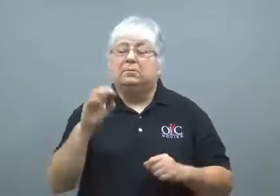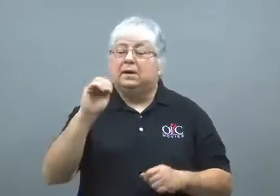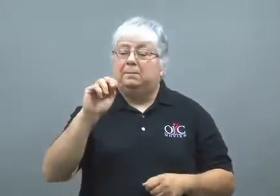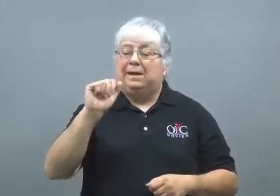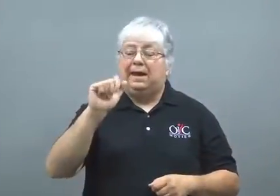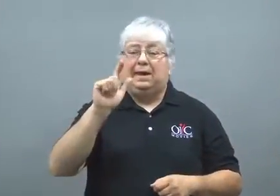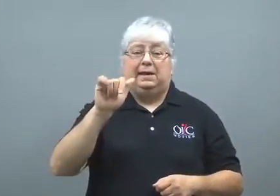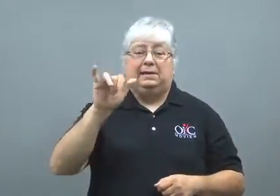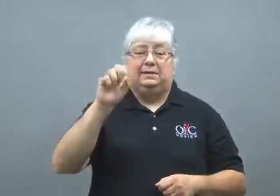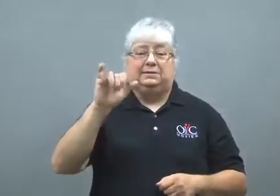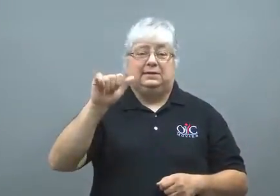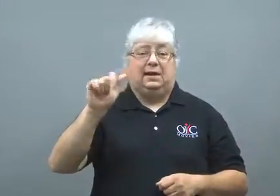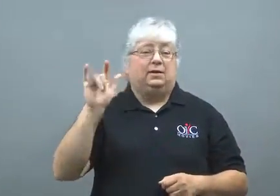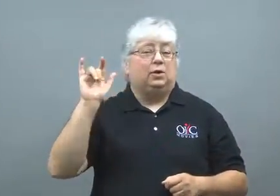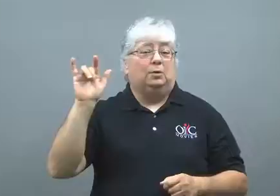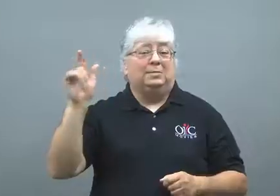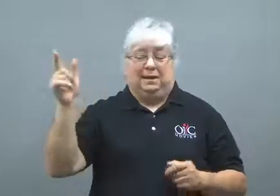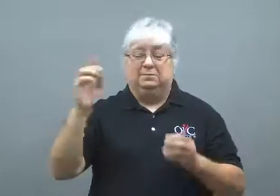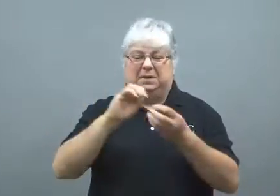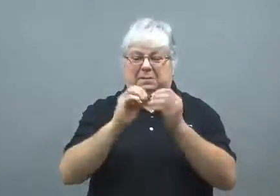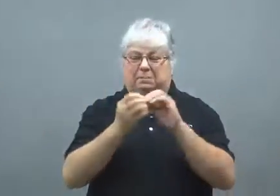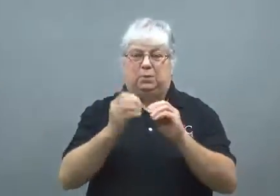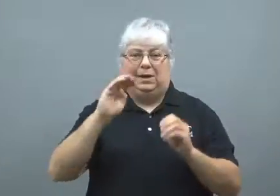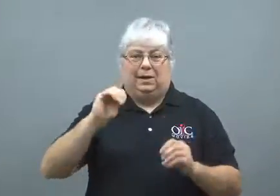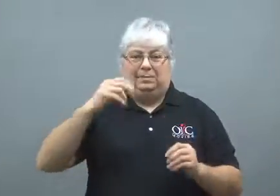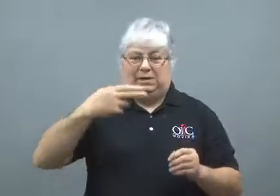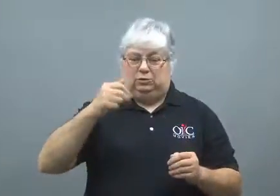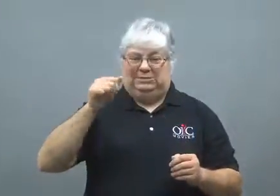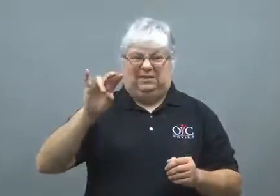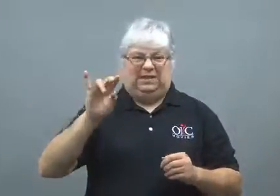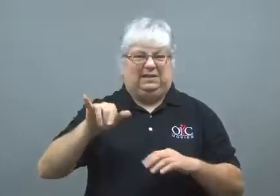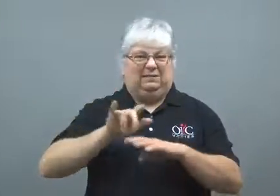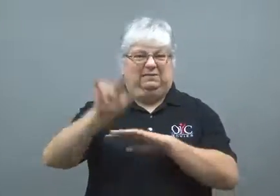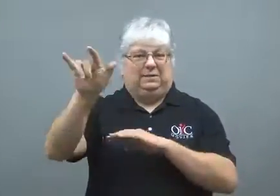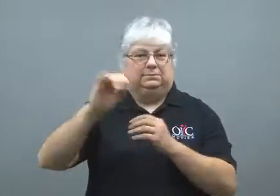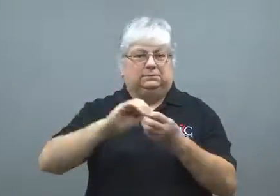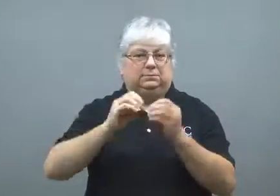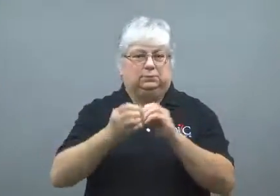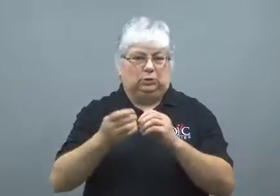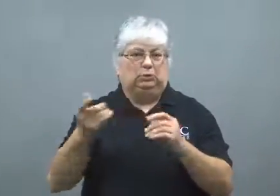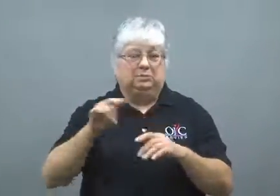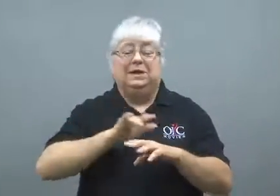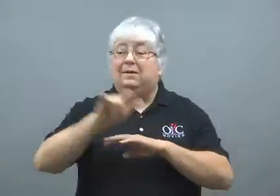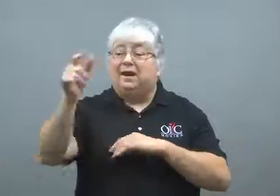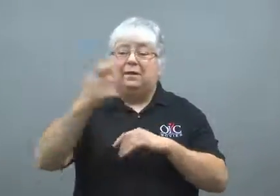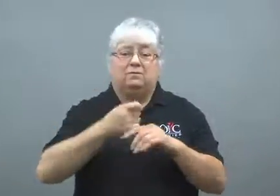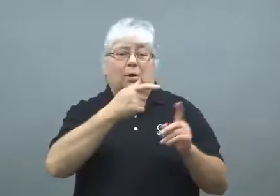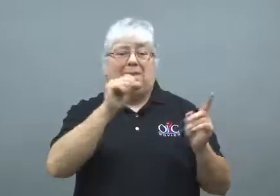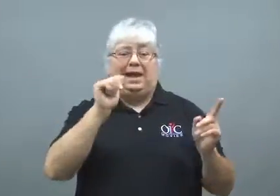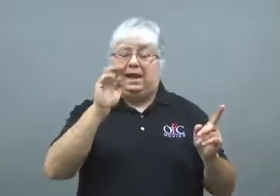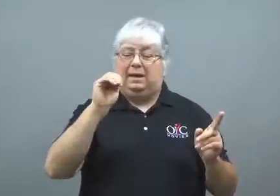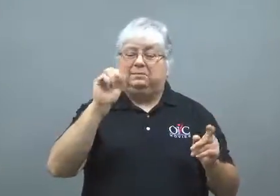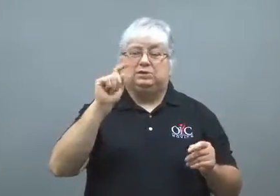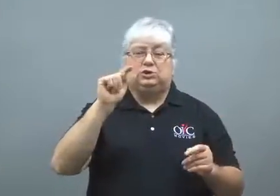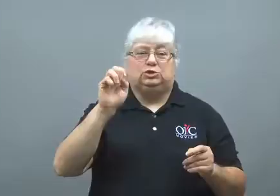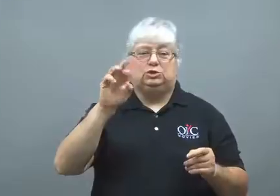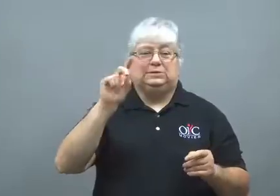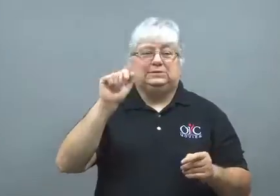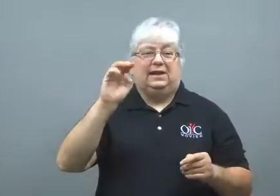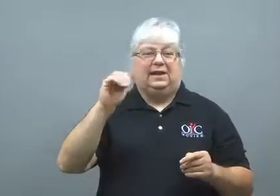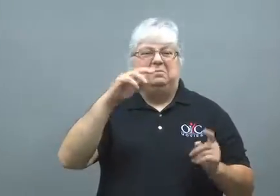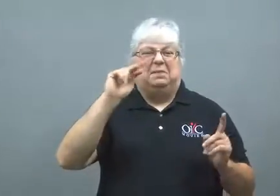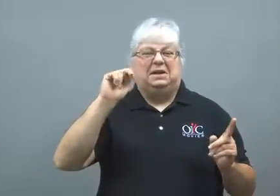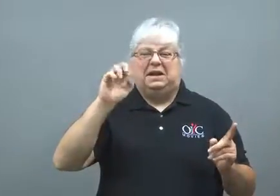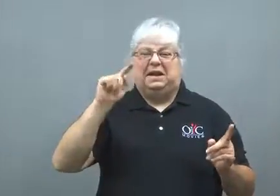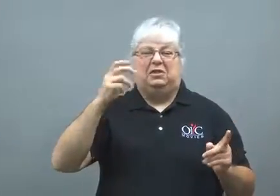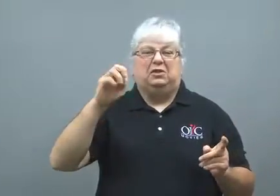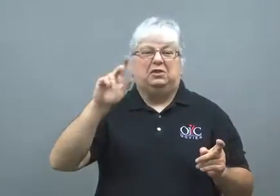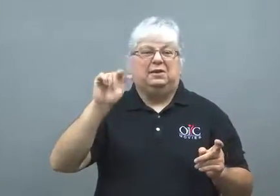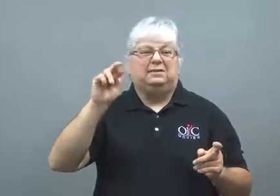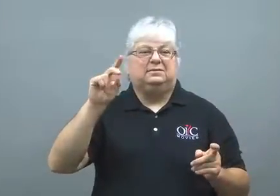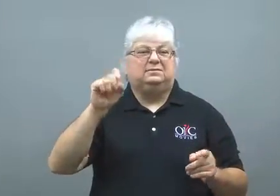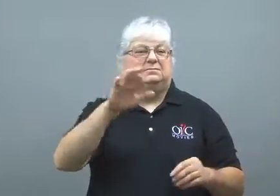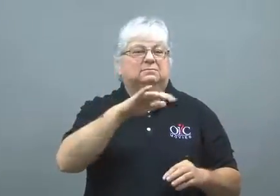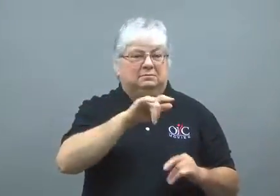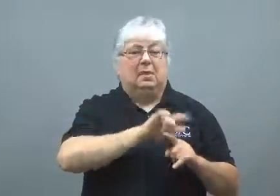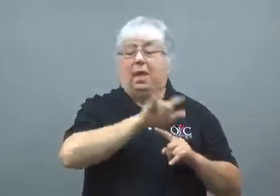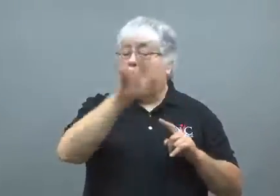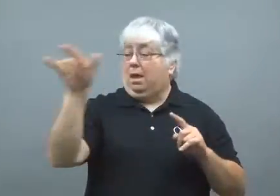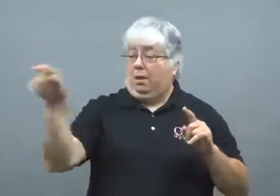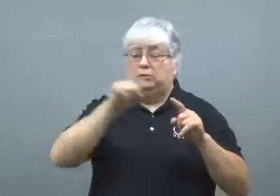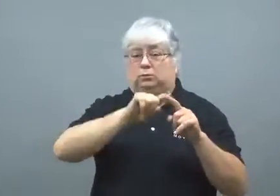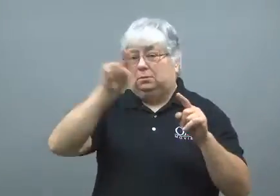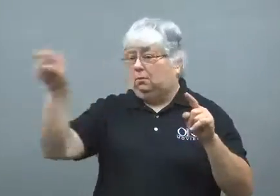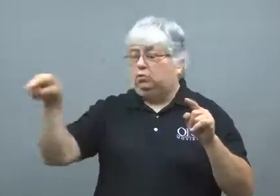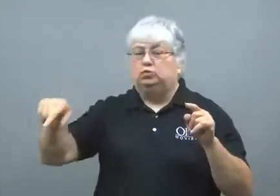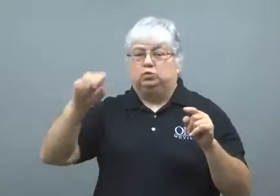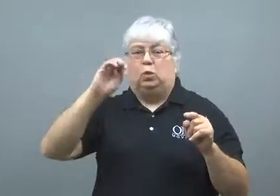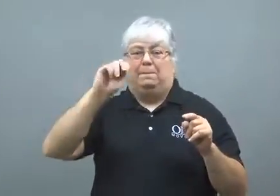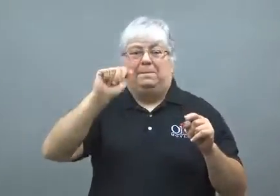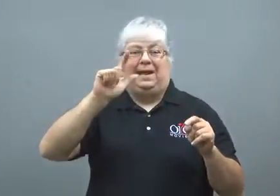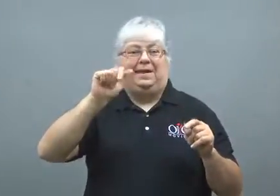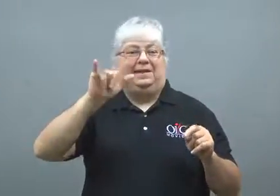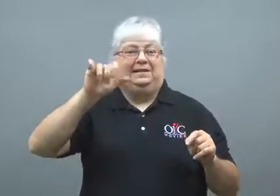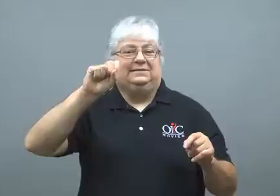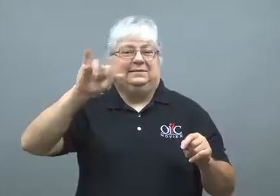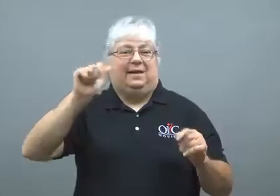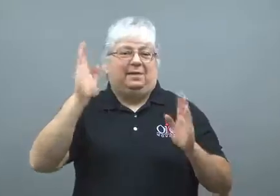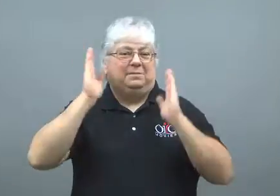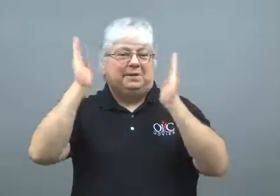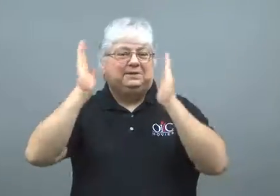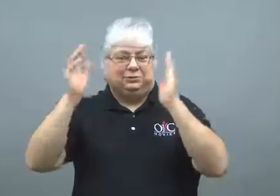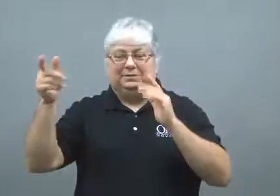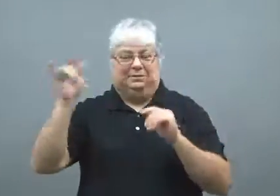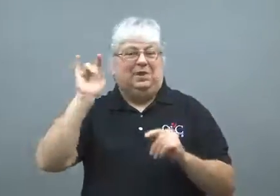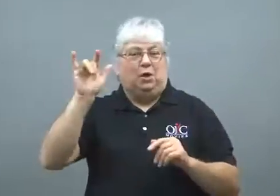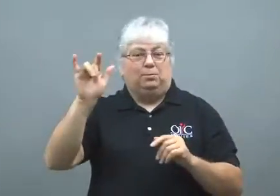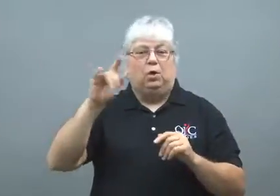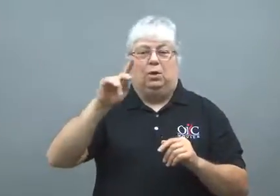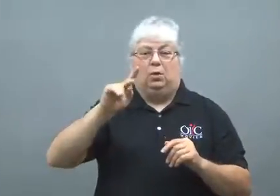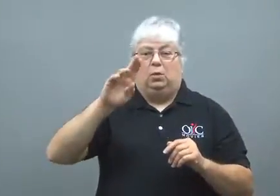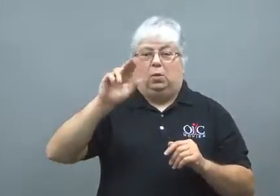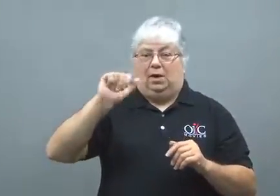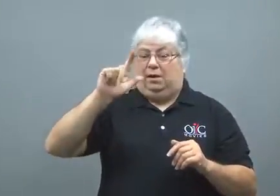Malaysia Airlines Flight MH17 was flying from Amsterdam in the Netherlands